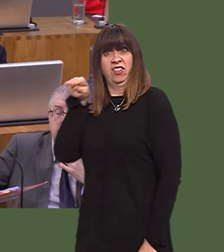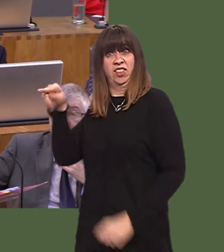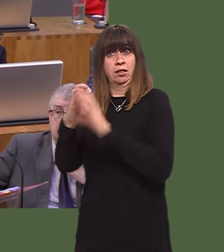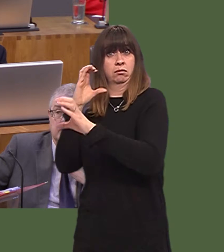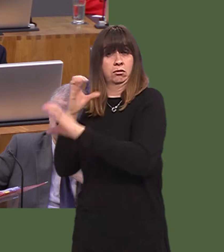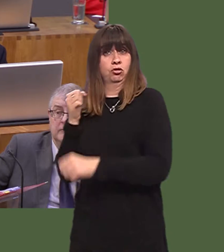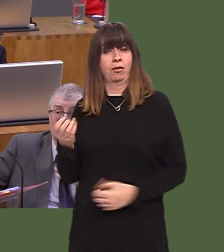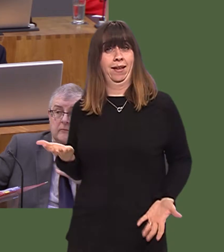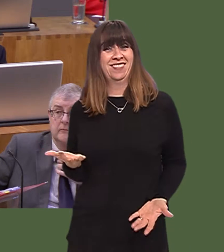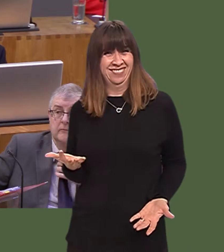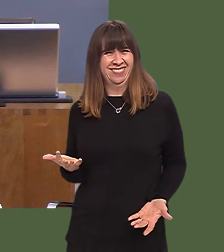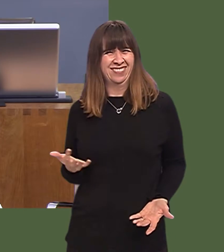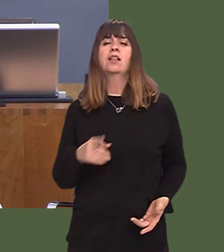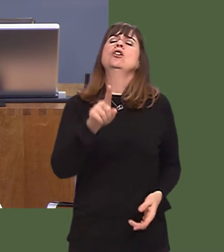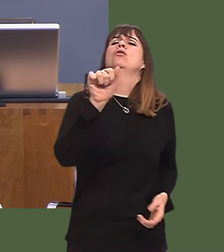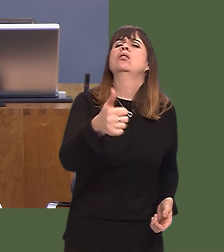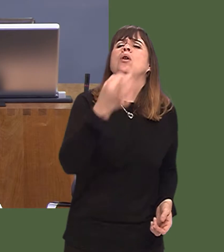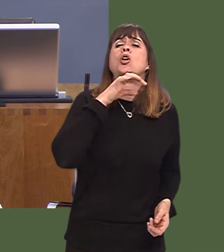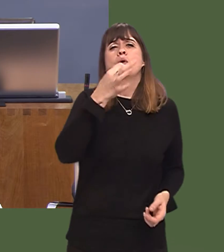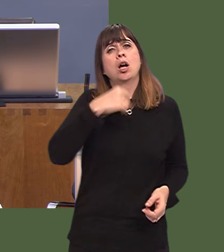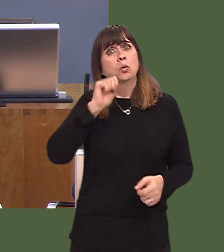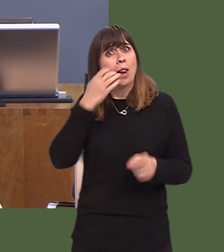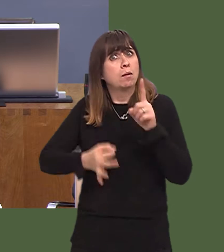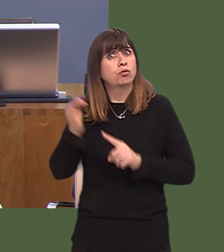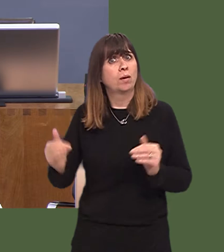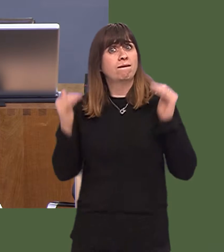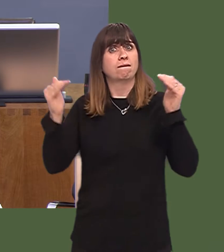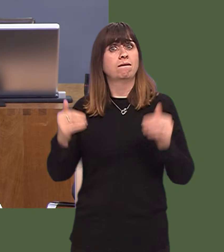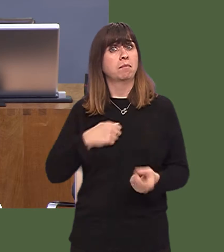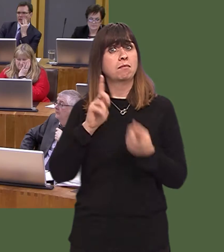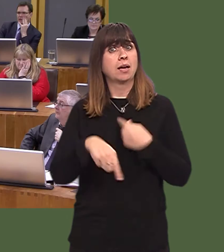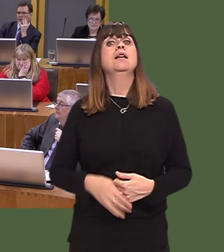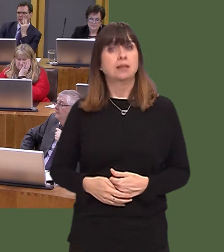Carwyn Jones: She asks a questionóa fair question: ëWill the service be better?í The answer I give is ëyesí.